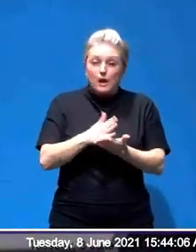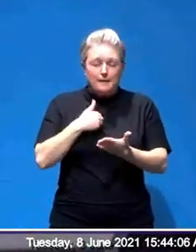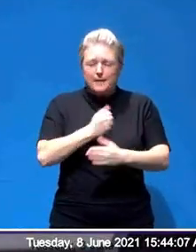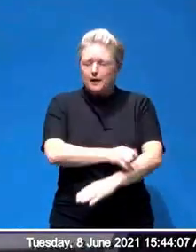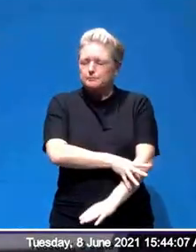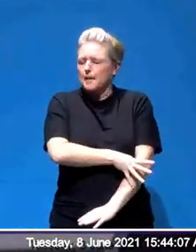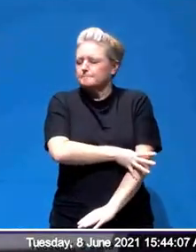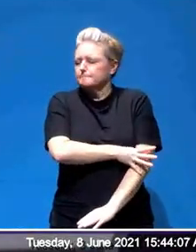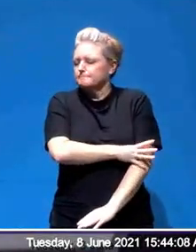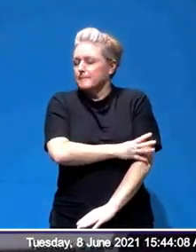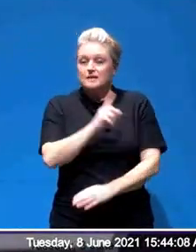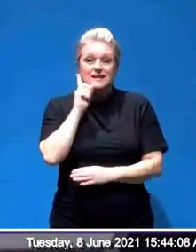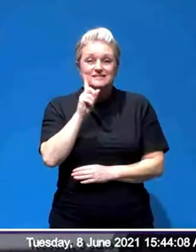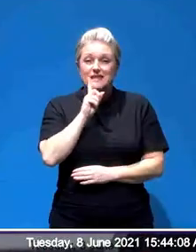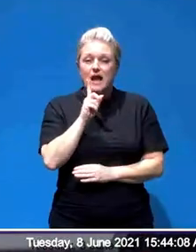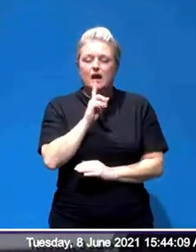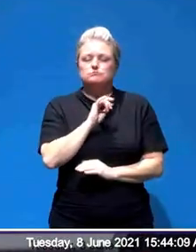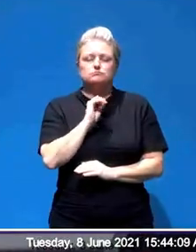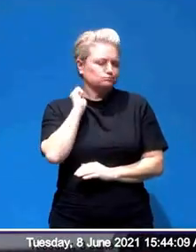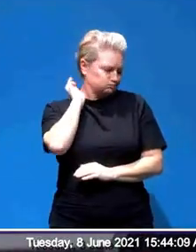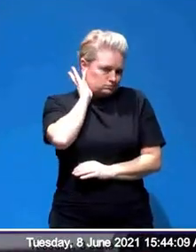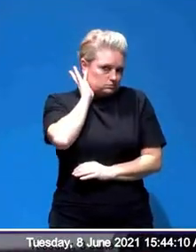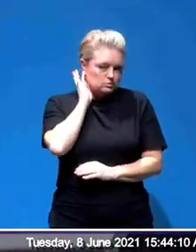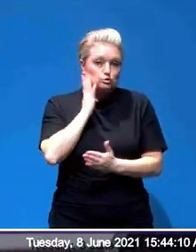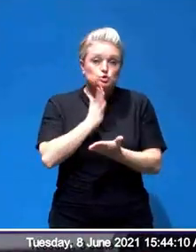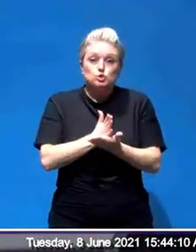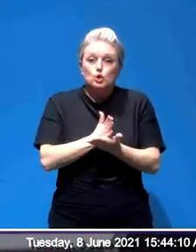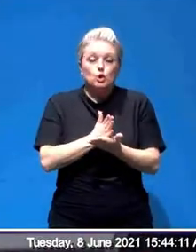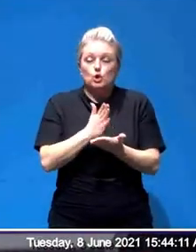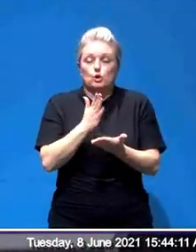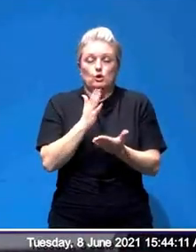And, yes, it's --- it's really, really awful.